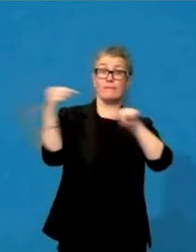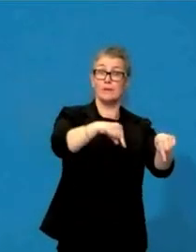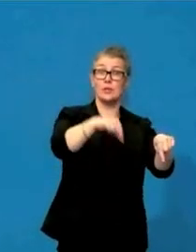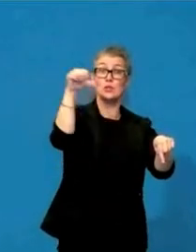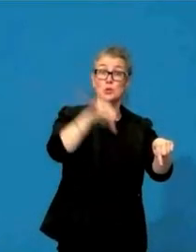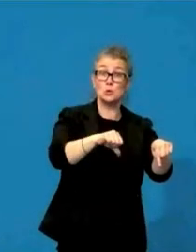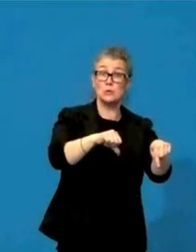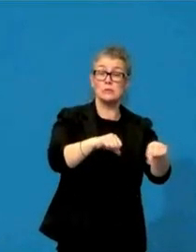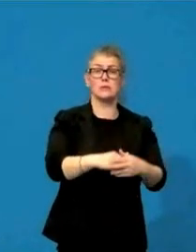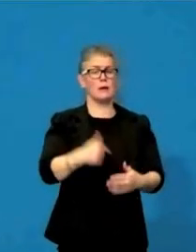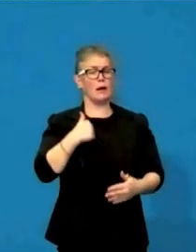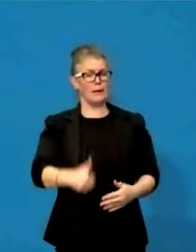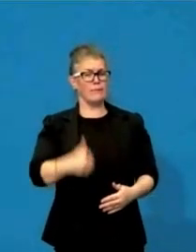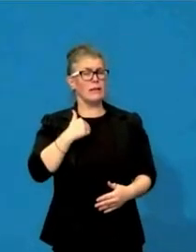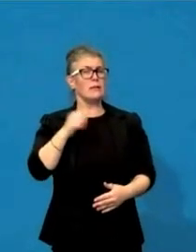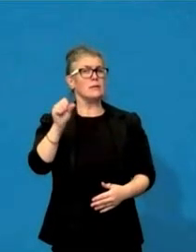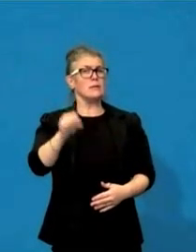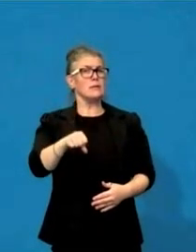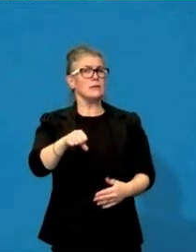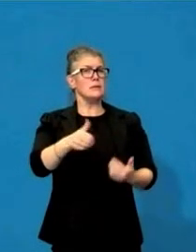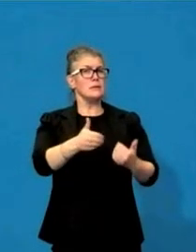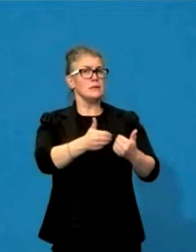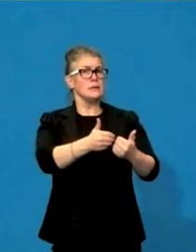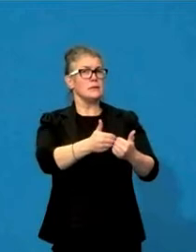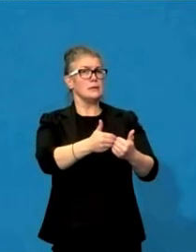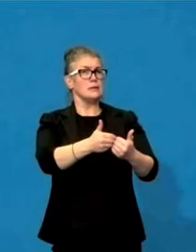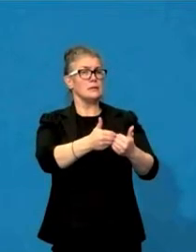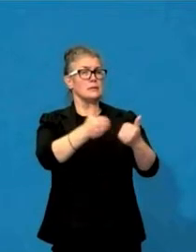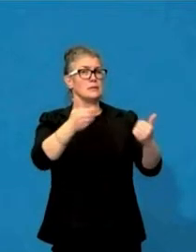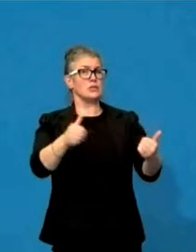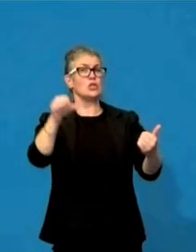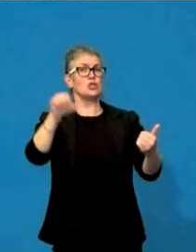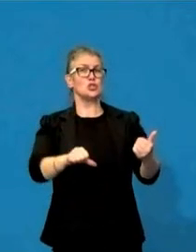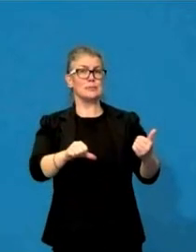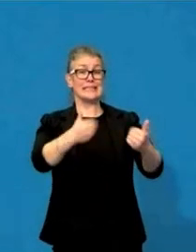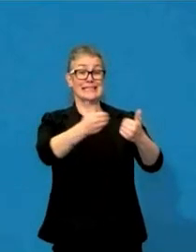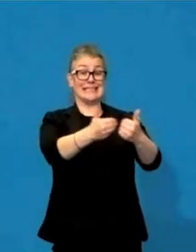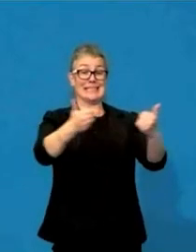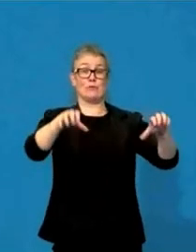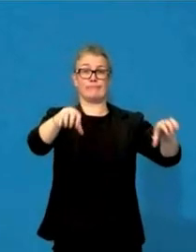I feel that it should be a separate identity from where it is, because